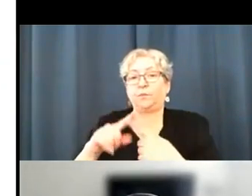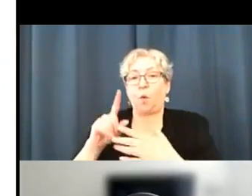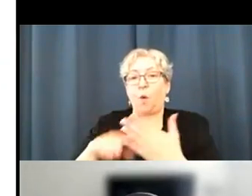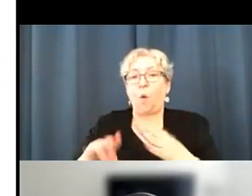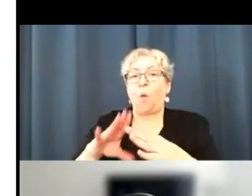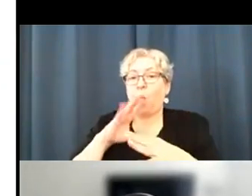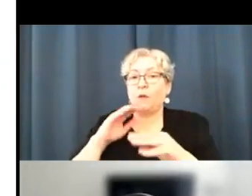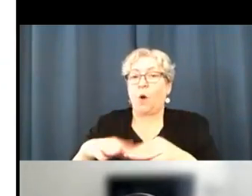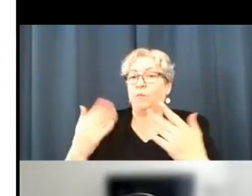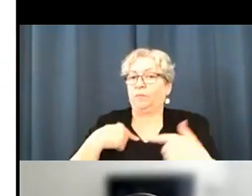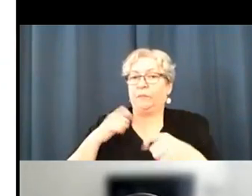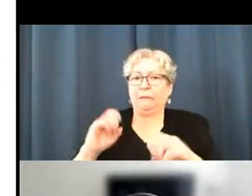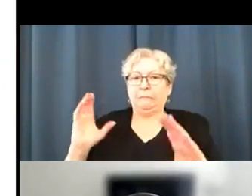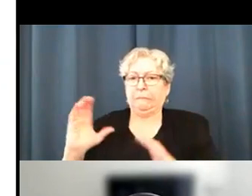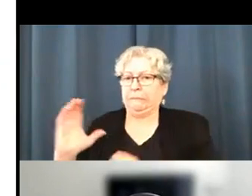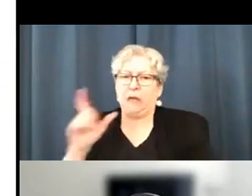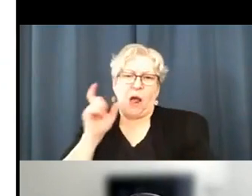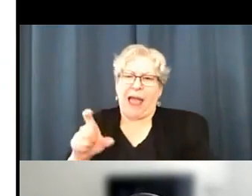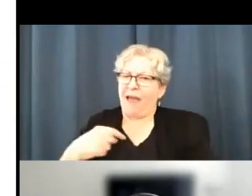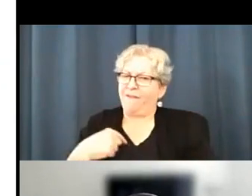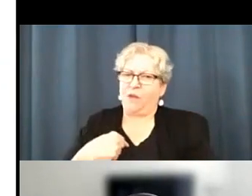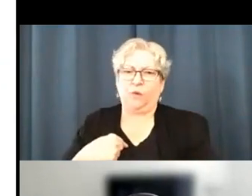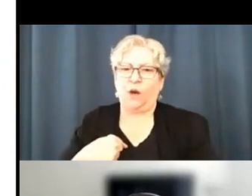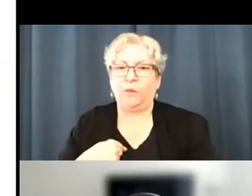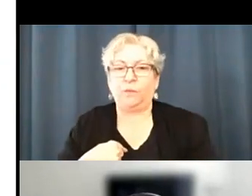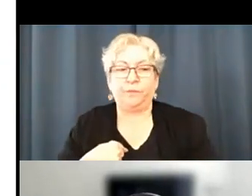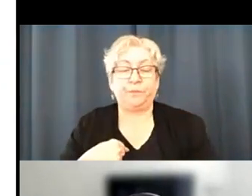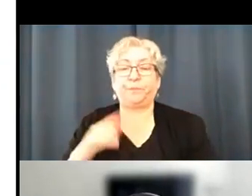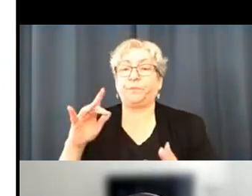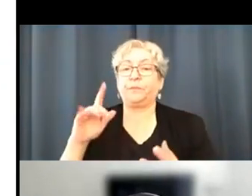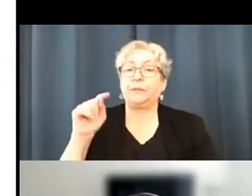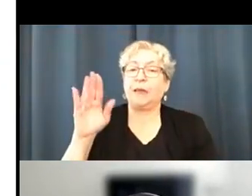I shouldn't have to go searching around for that. And when I tab through everything, it should make sense.